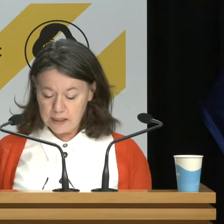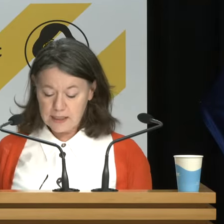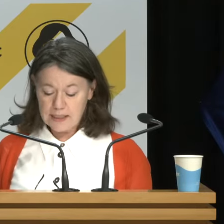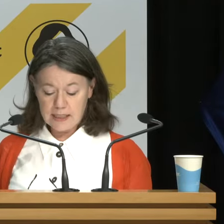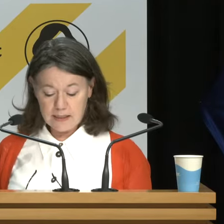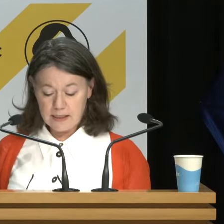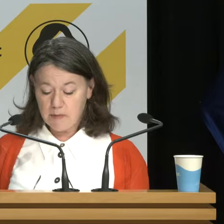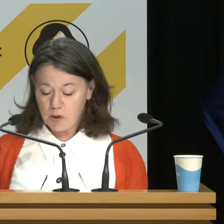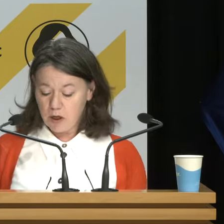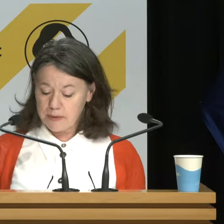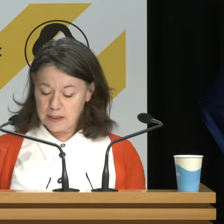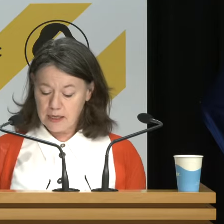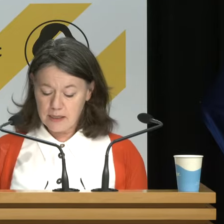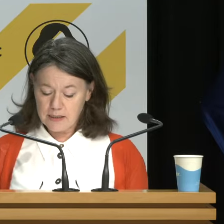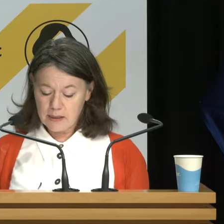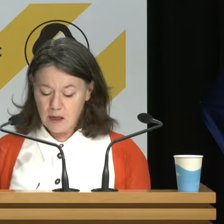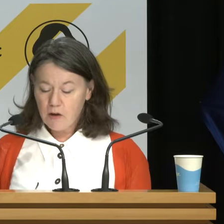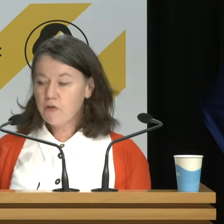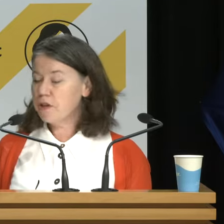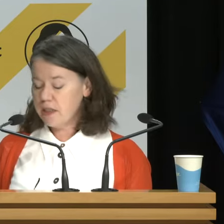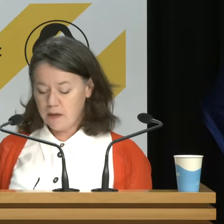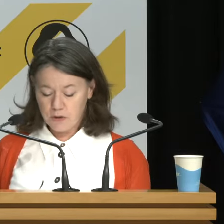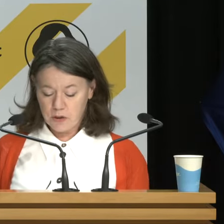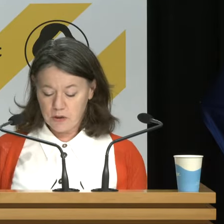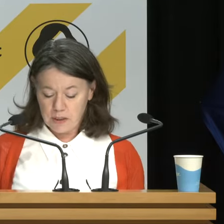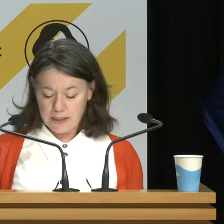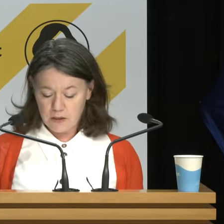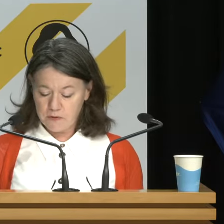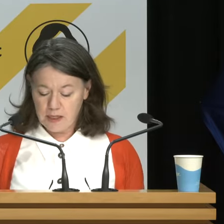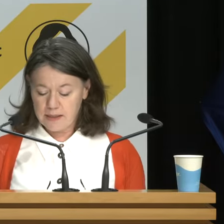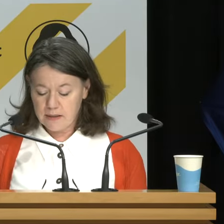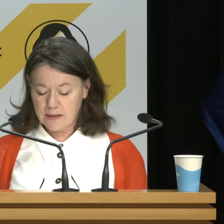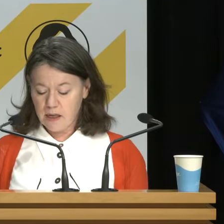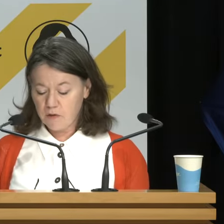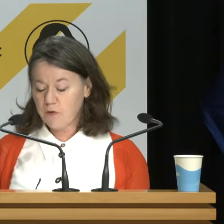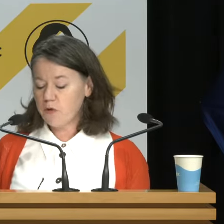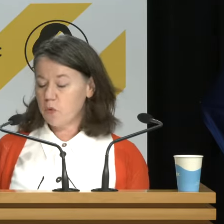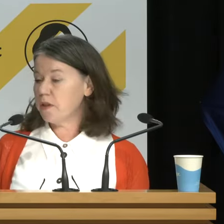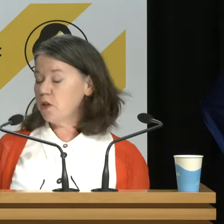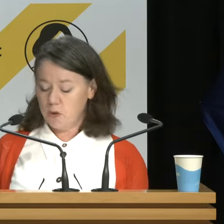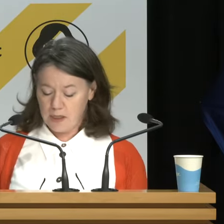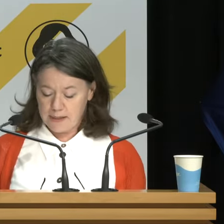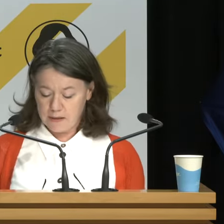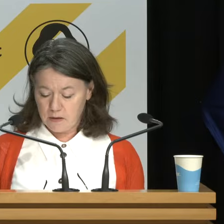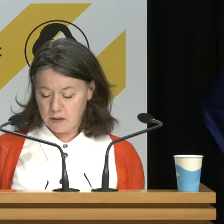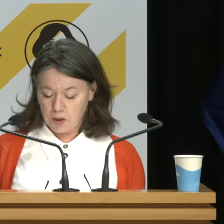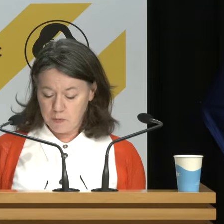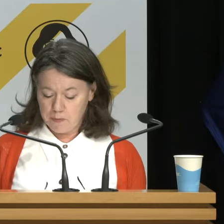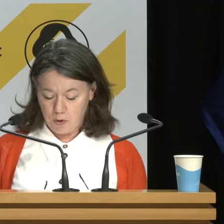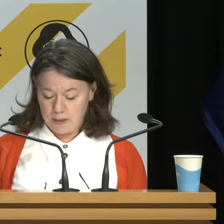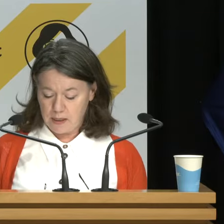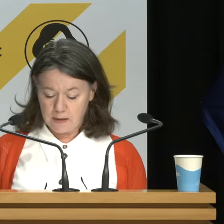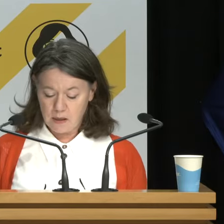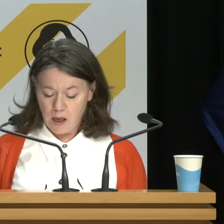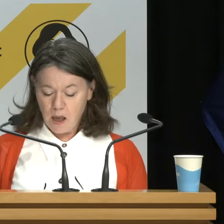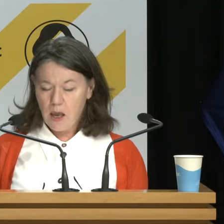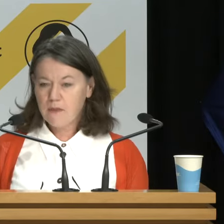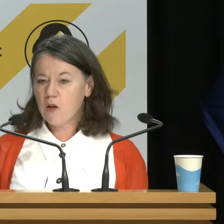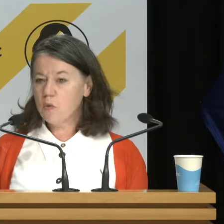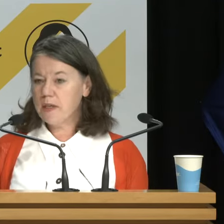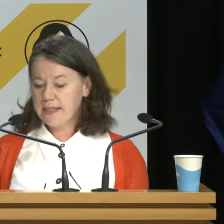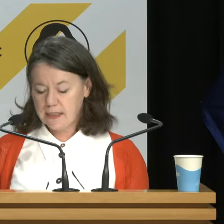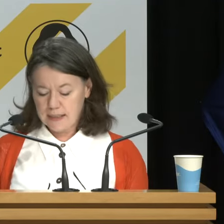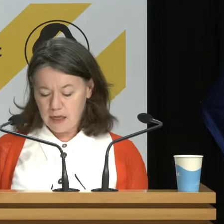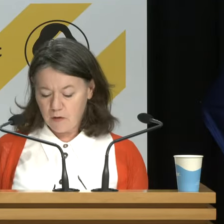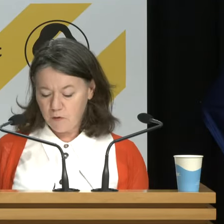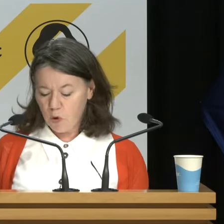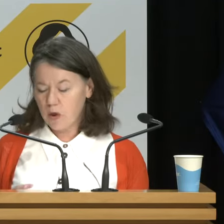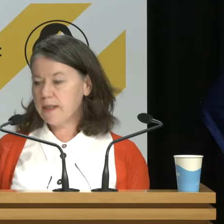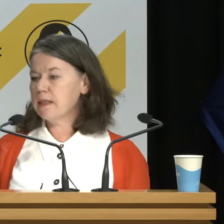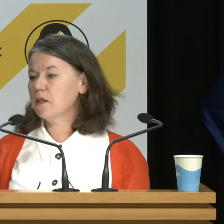for 14 days with additional